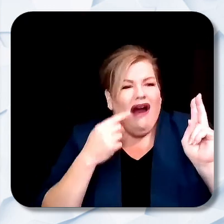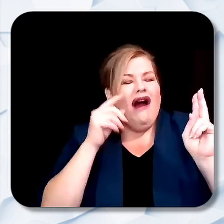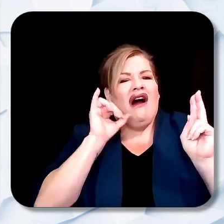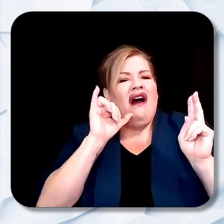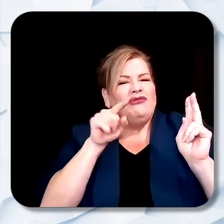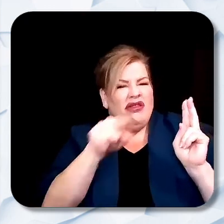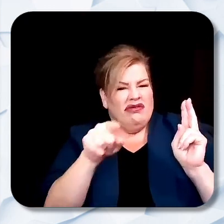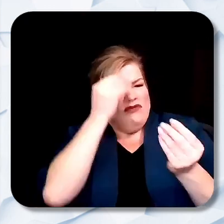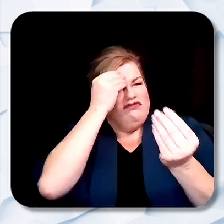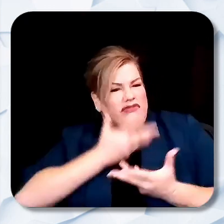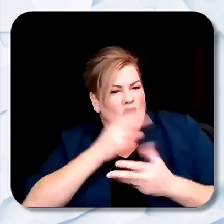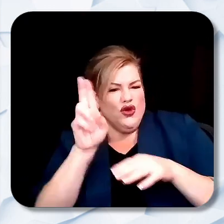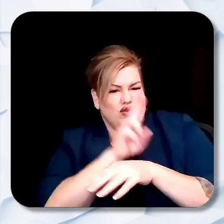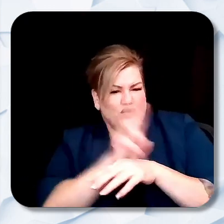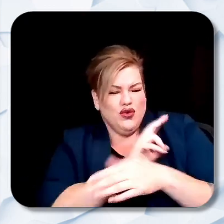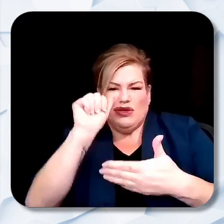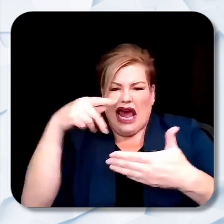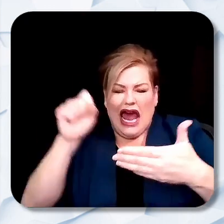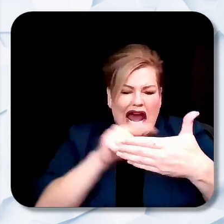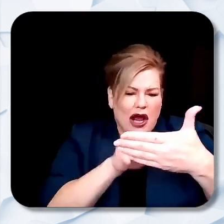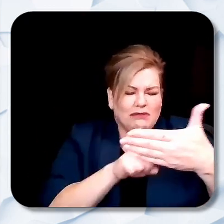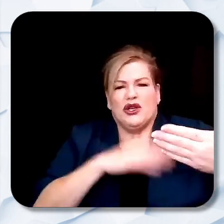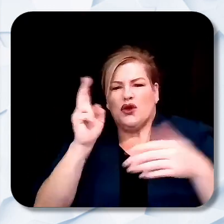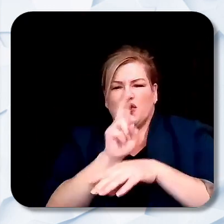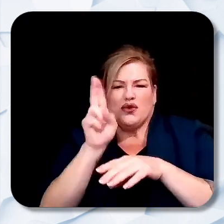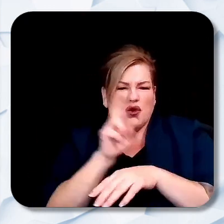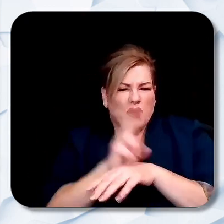and they already know what's happening, or they already have a sense of. They're being